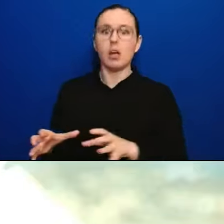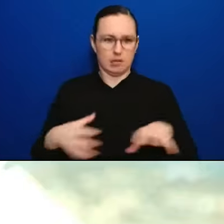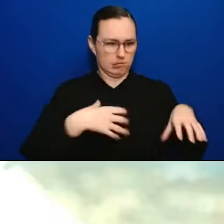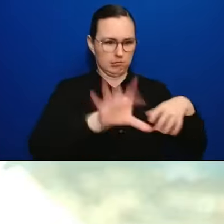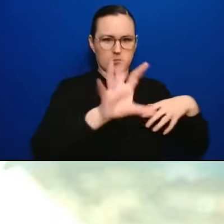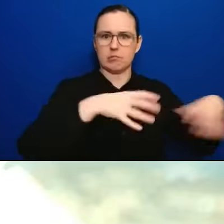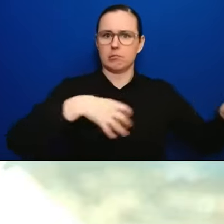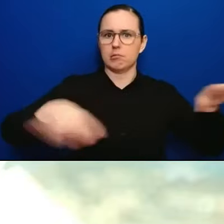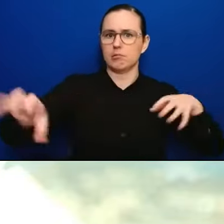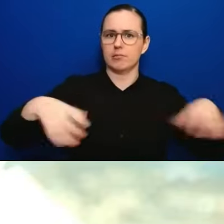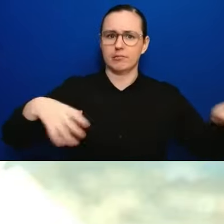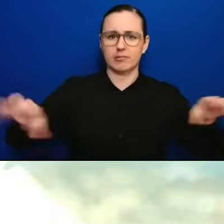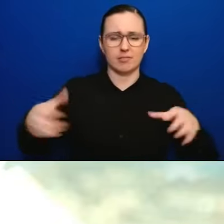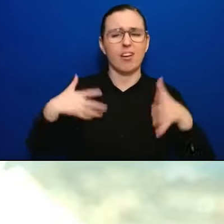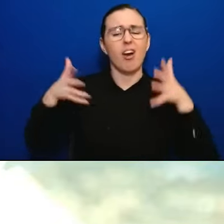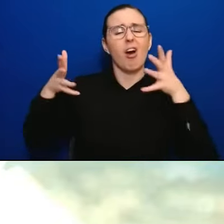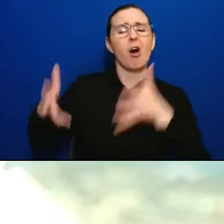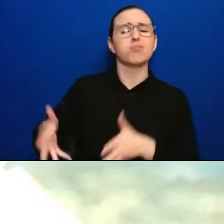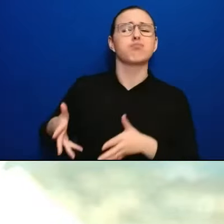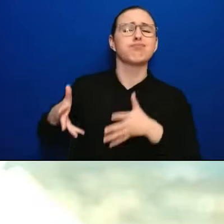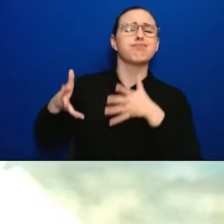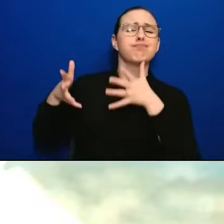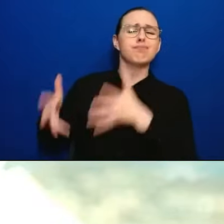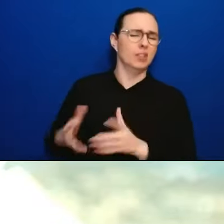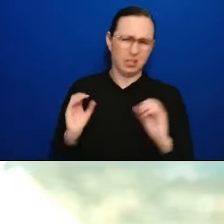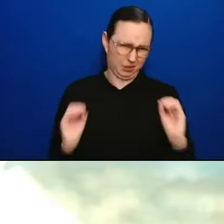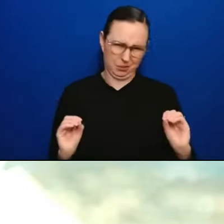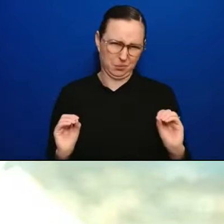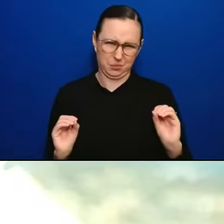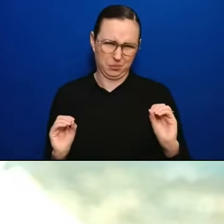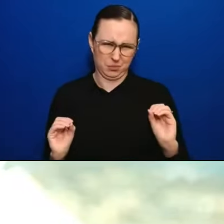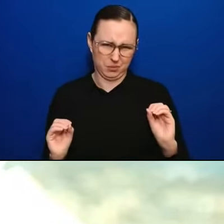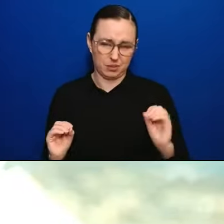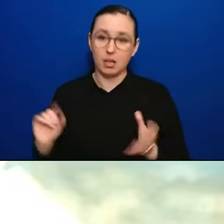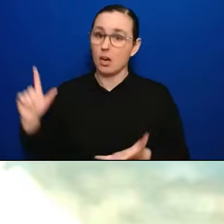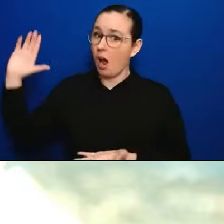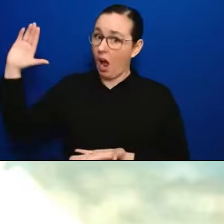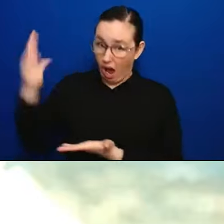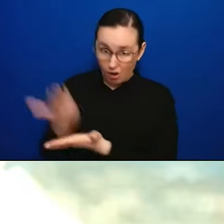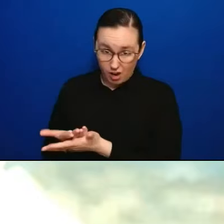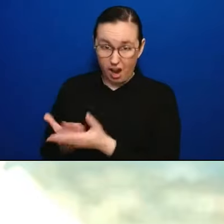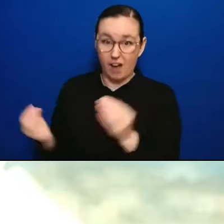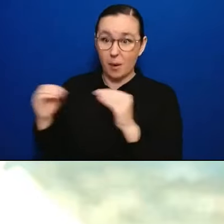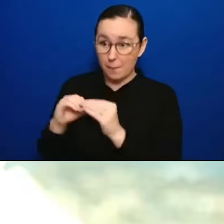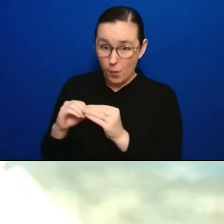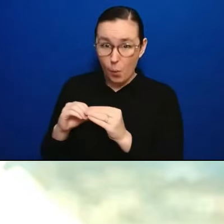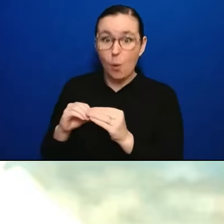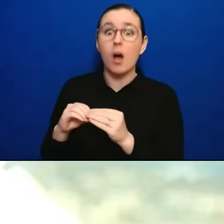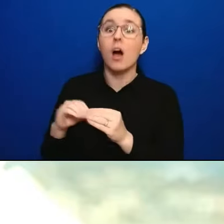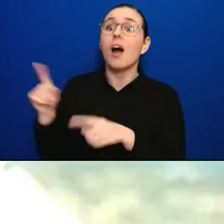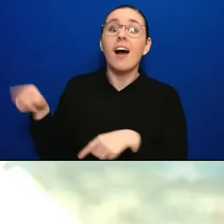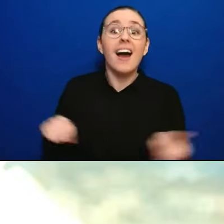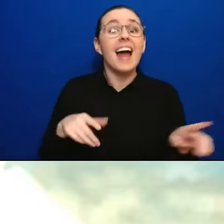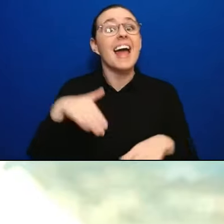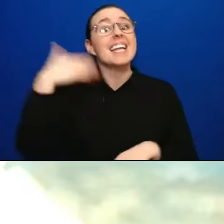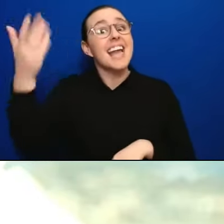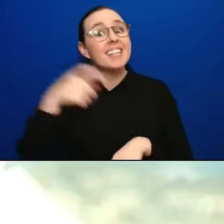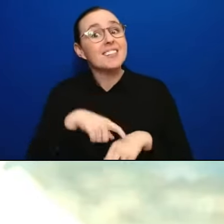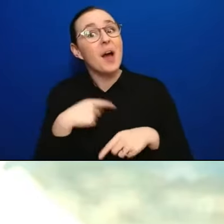process them and then they are going out and that's what you're going to see, you're going to see a significant